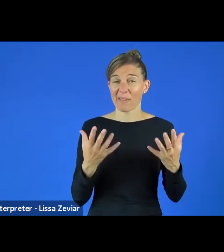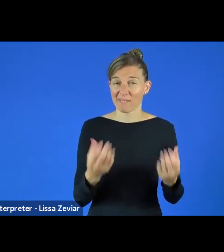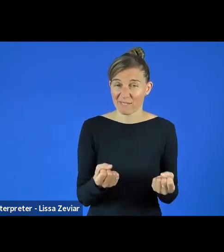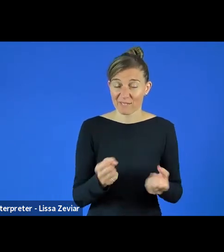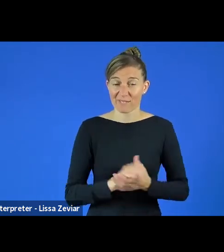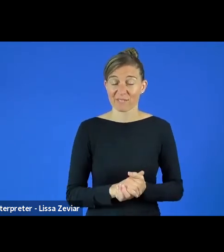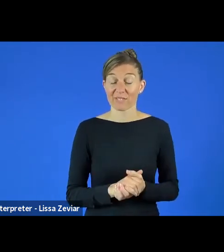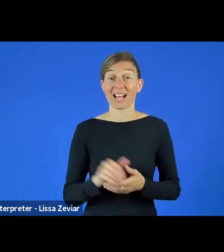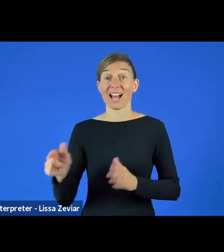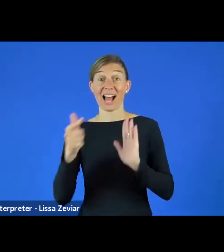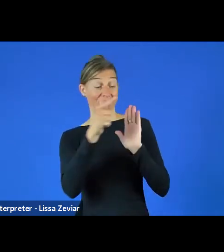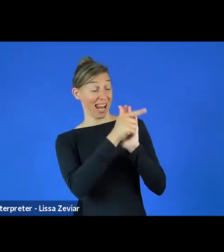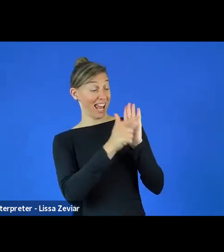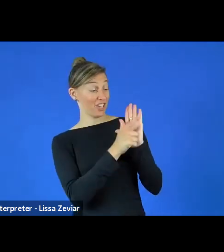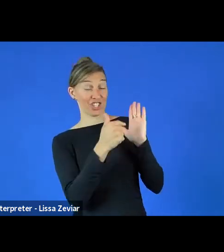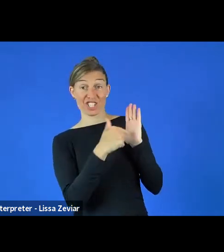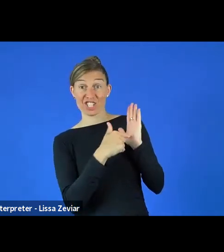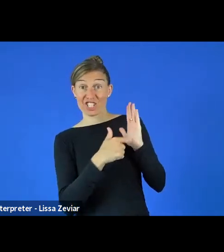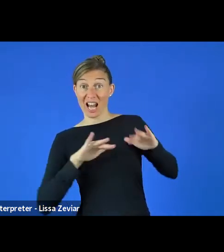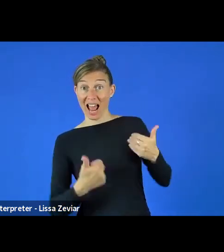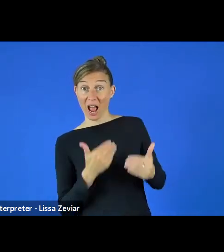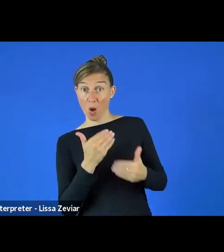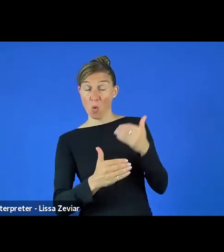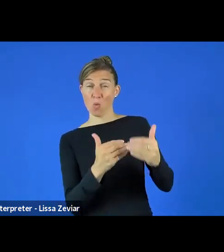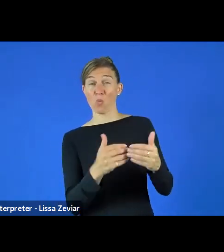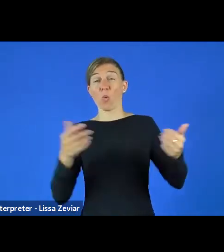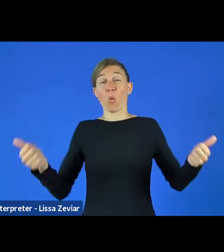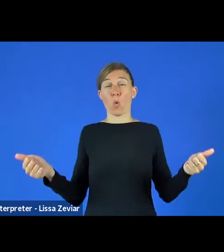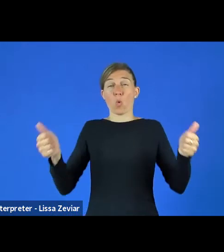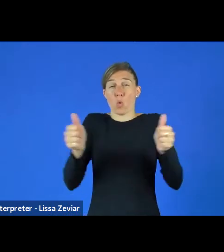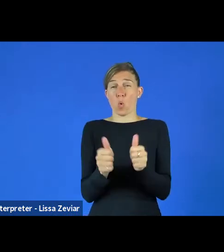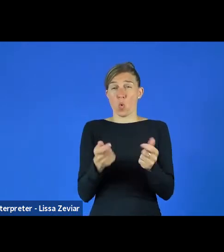a model of co-regulation of private/public partnership.